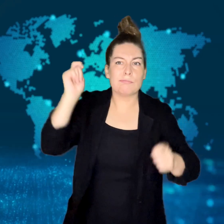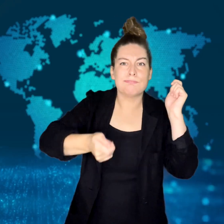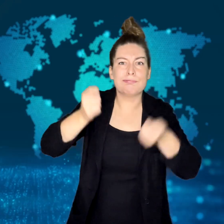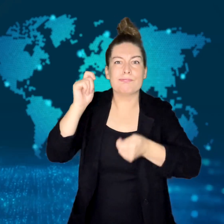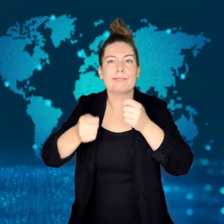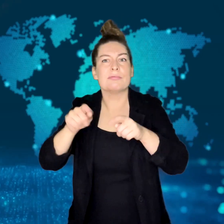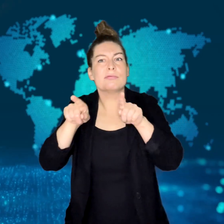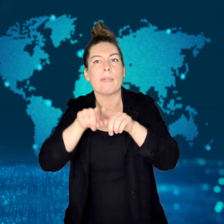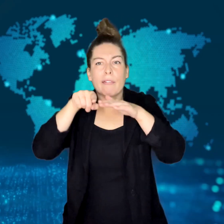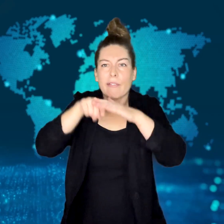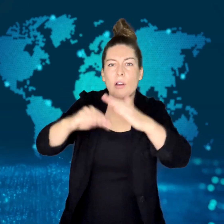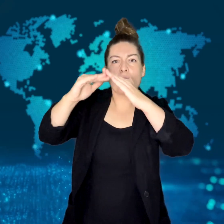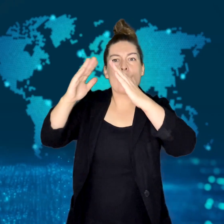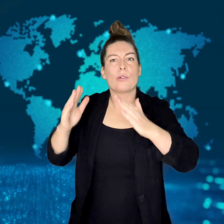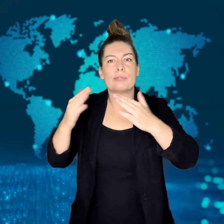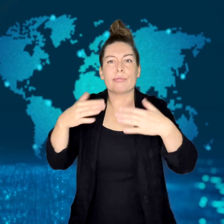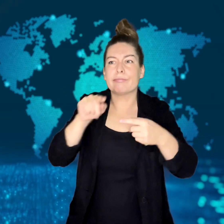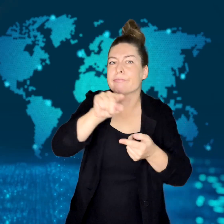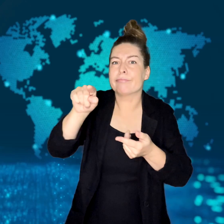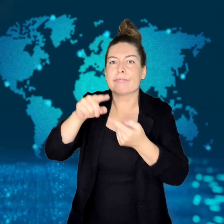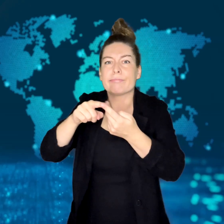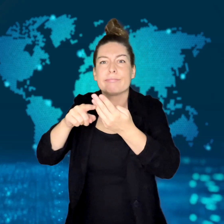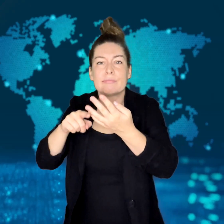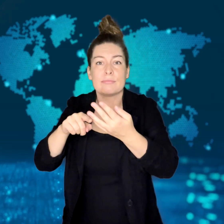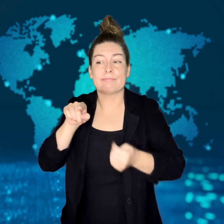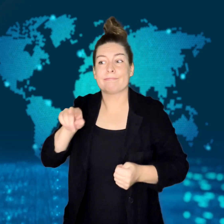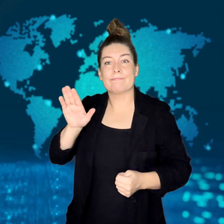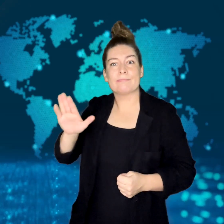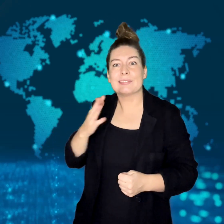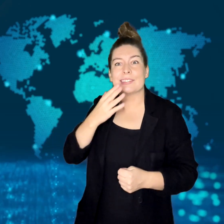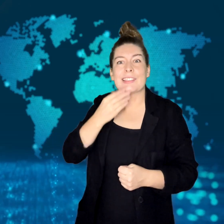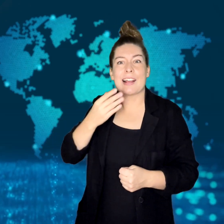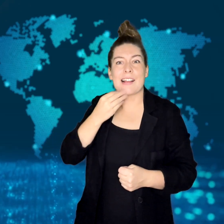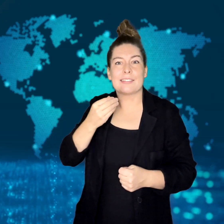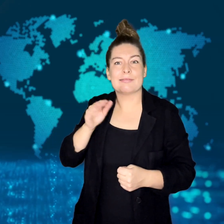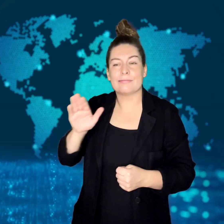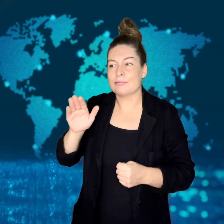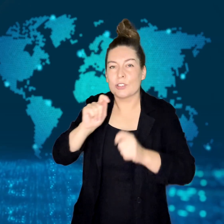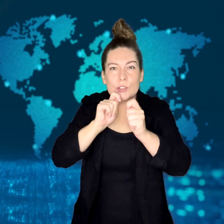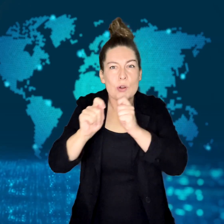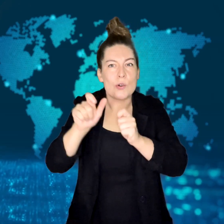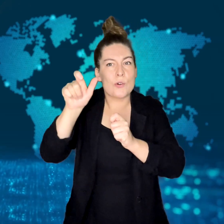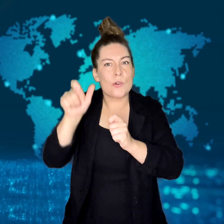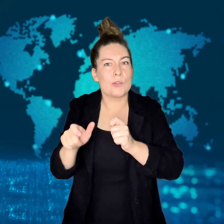of soldiers smashing shops and sorting through private residences